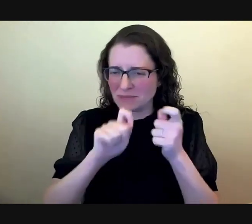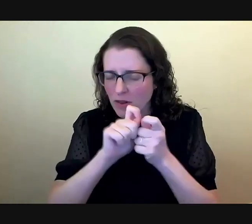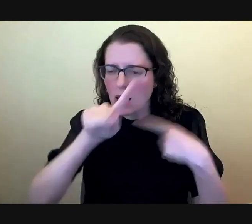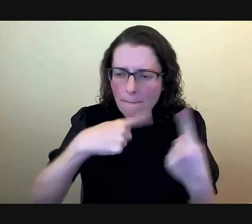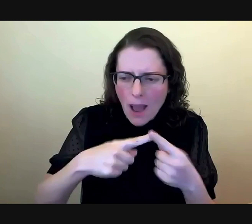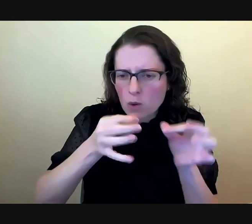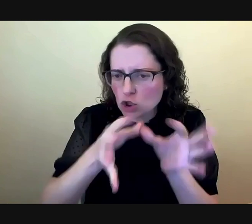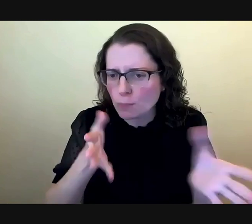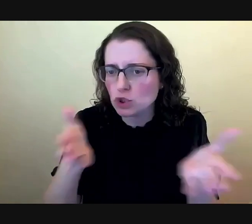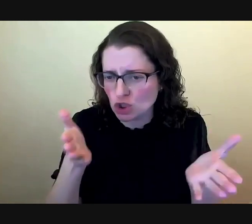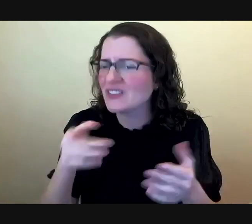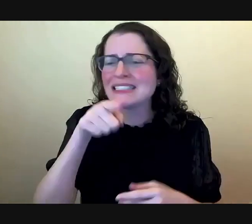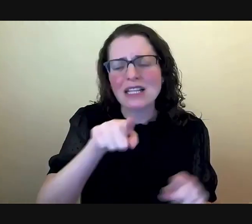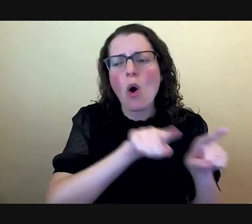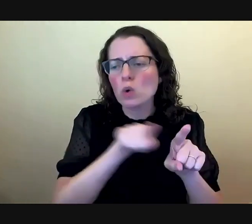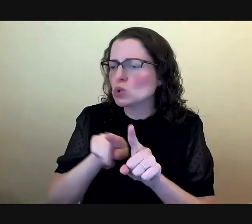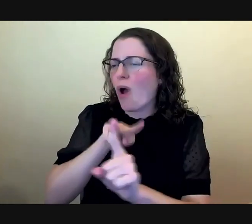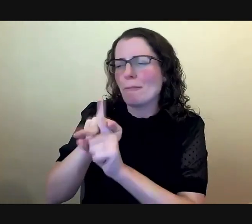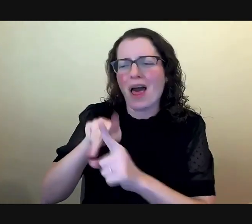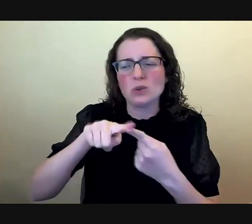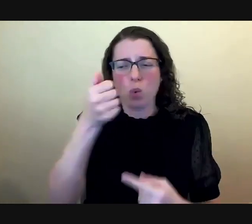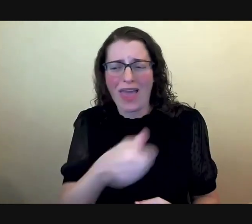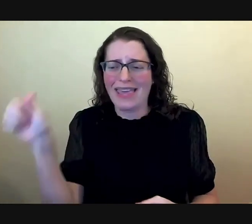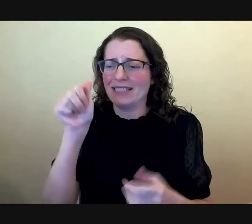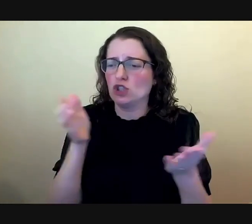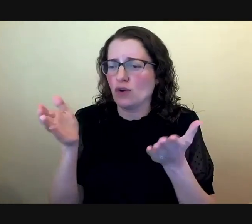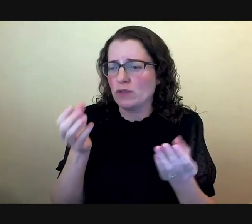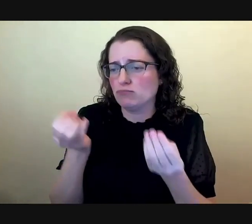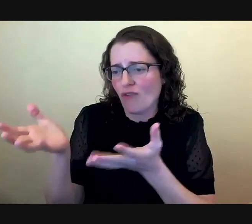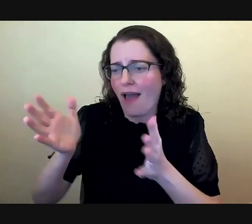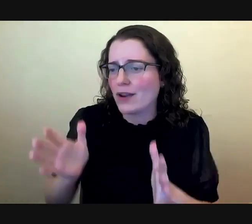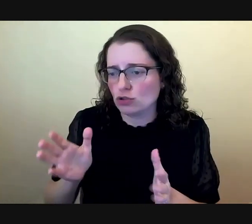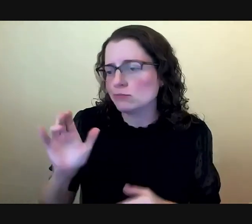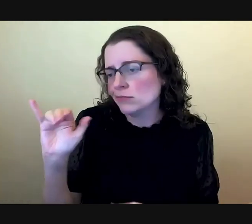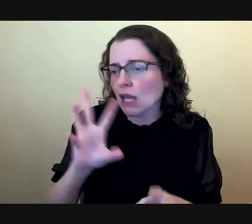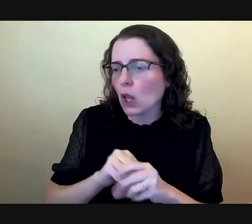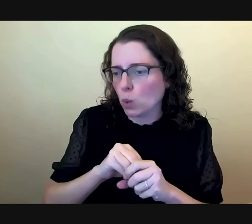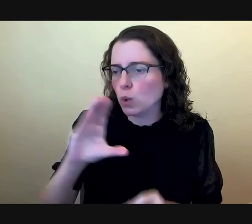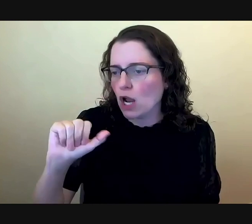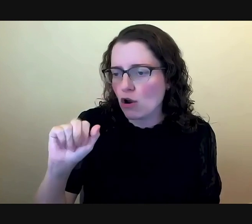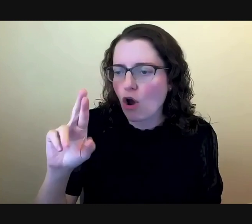This slide is very specific about interpreting services. But it is still applicable to any service providers.